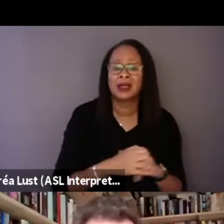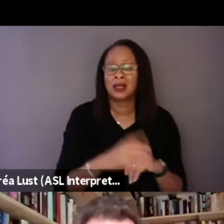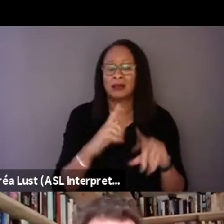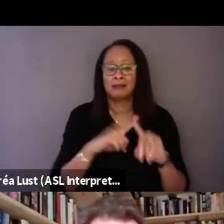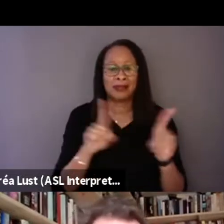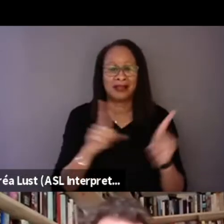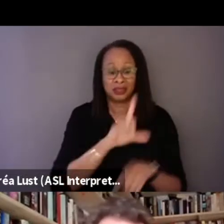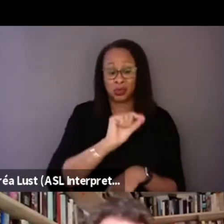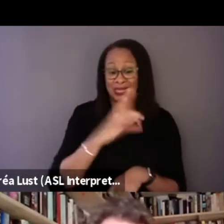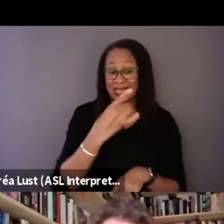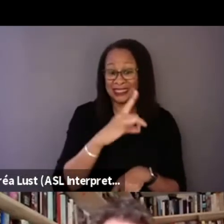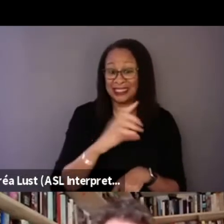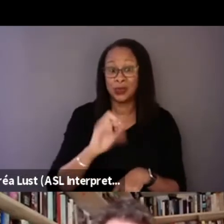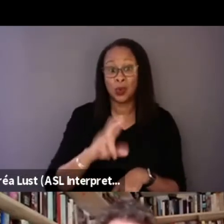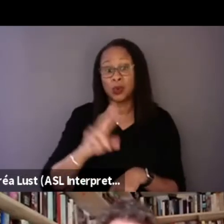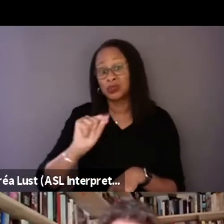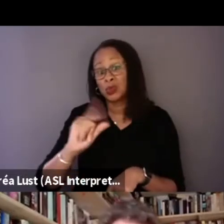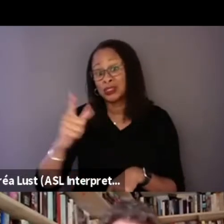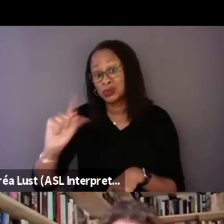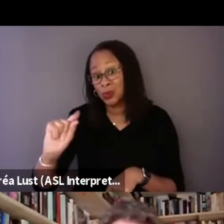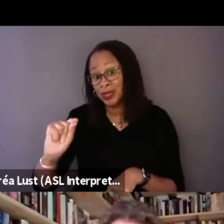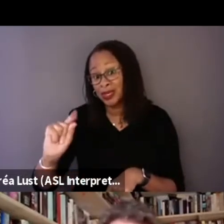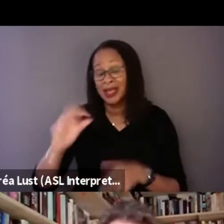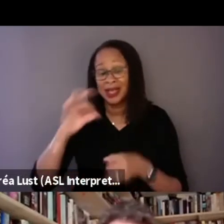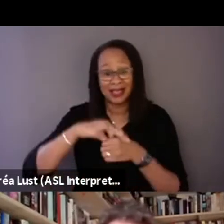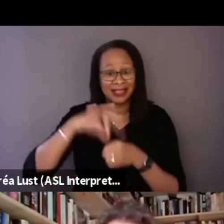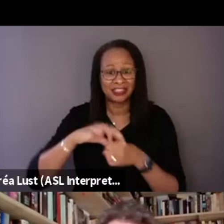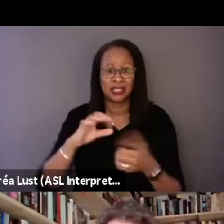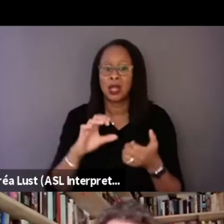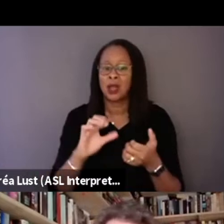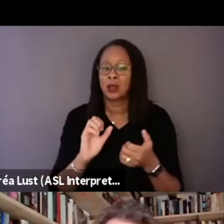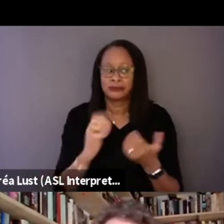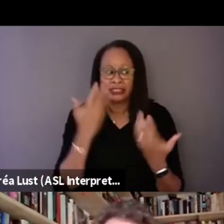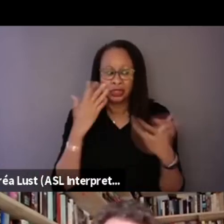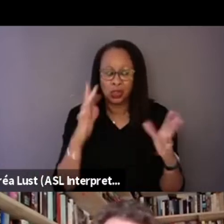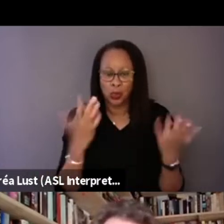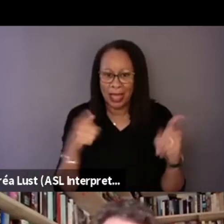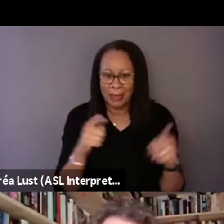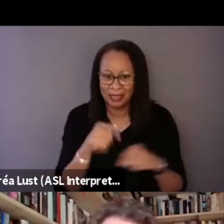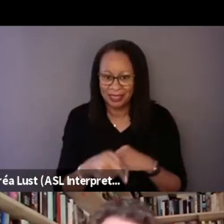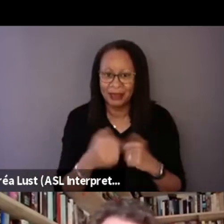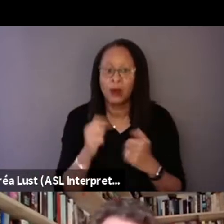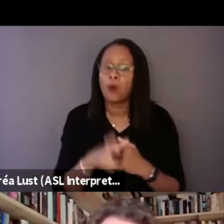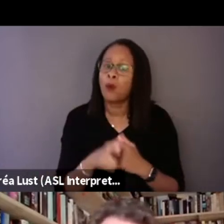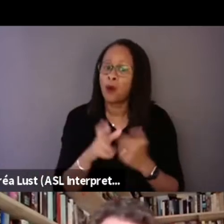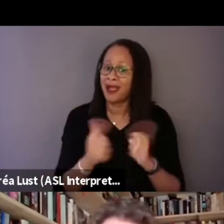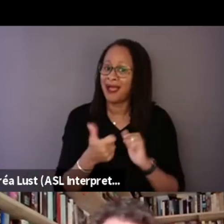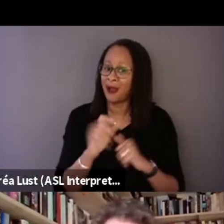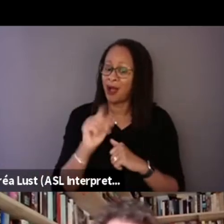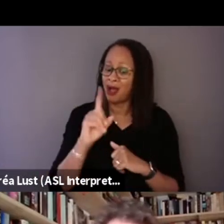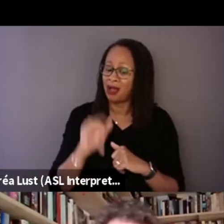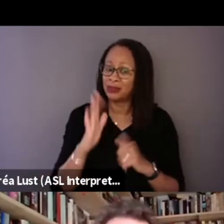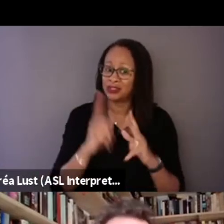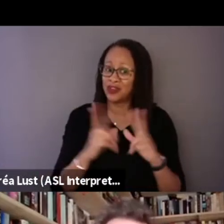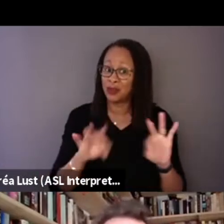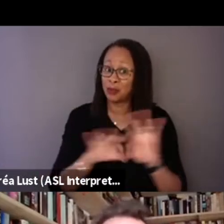or the 2020 elections or how instrumental Ady would be. We never could have imagined at the beginning that we'd be sitting in there in a room with Kamala Harris